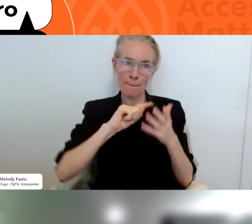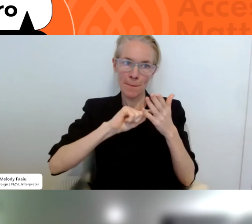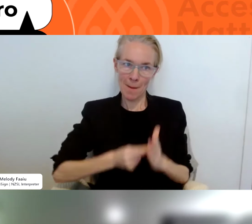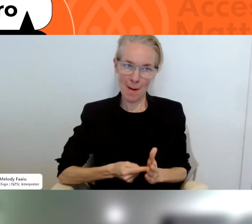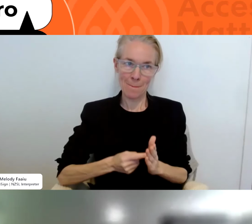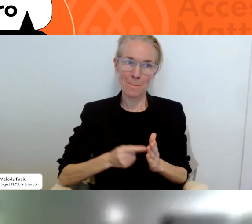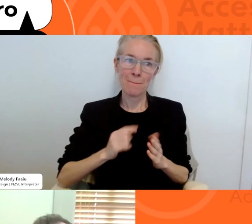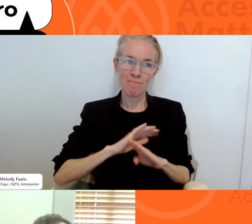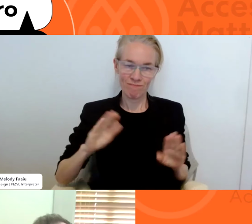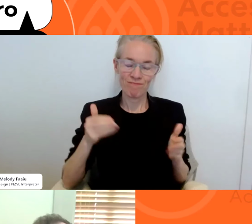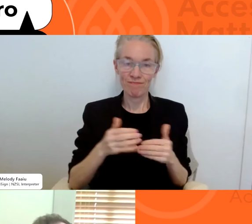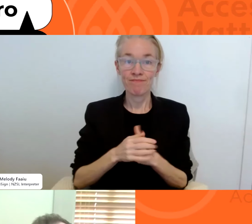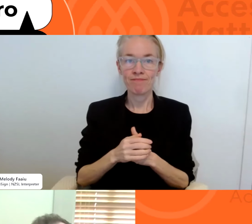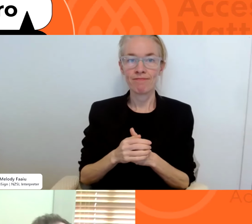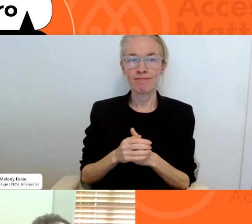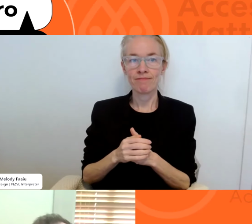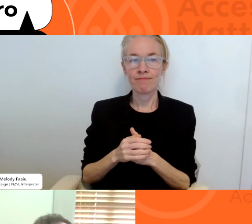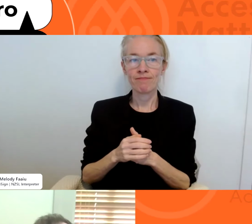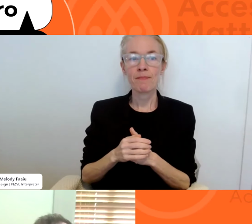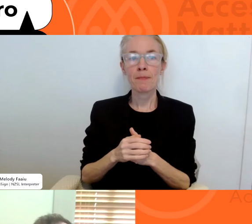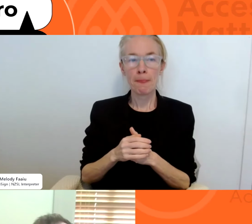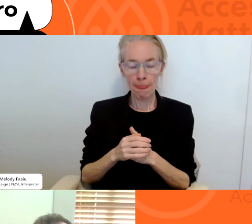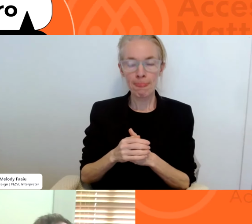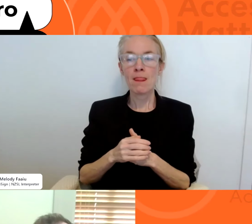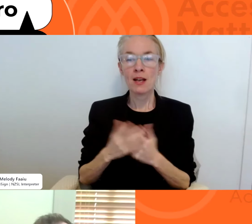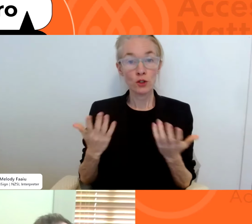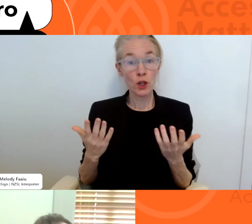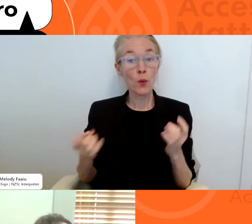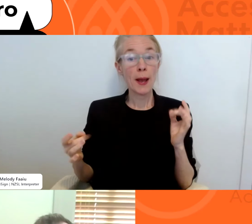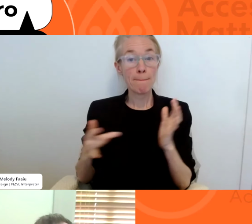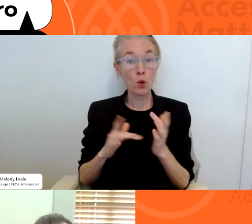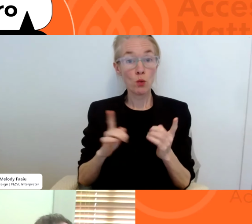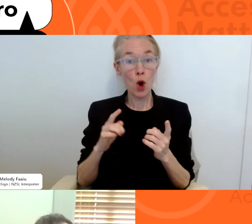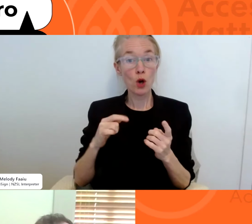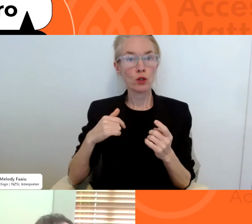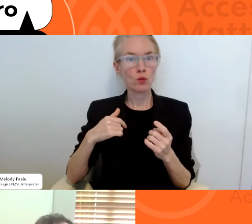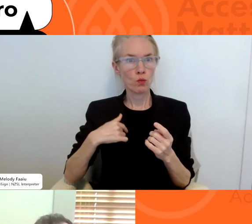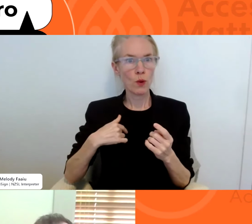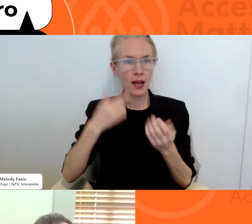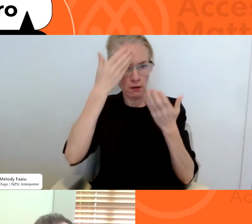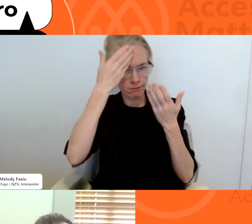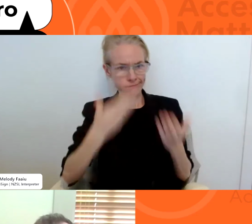and recognition. And there is a staggering statistic that not many